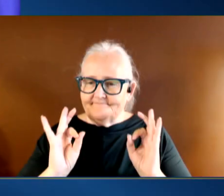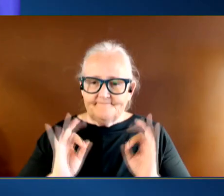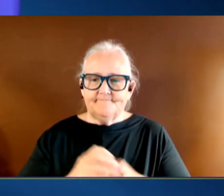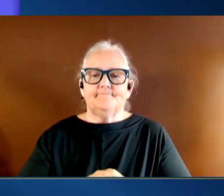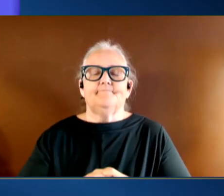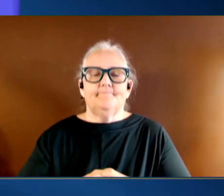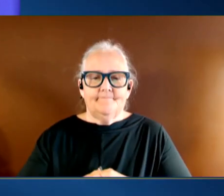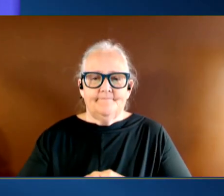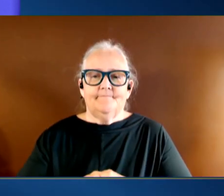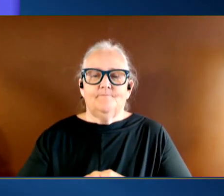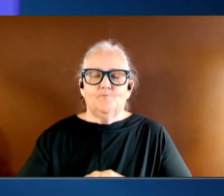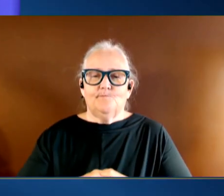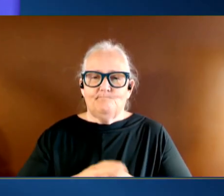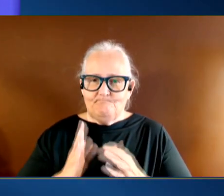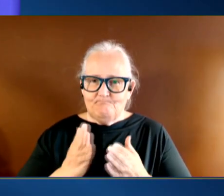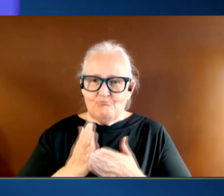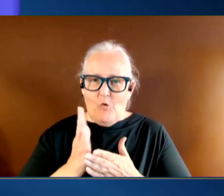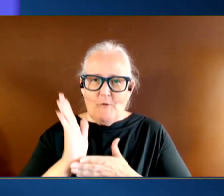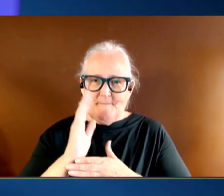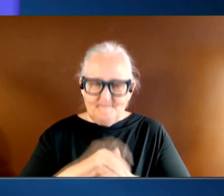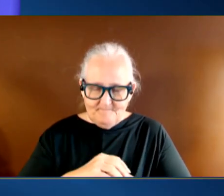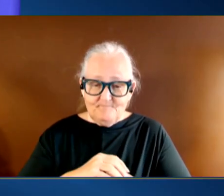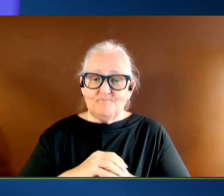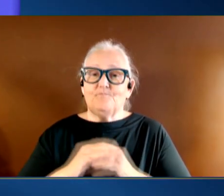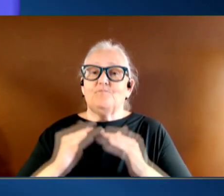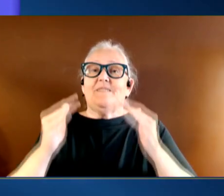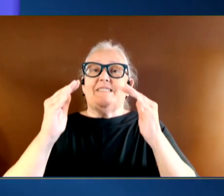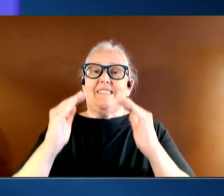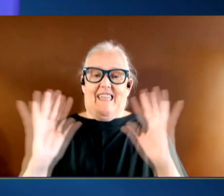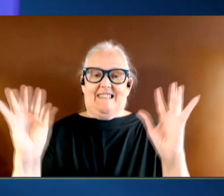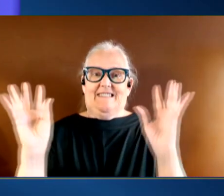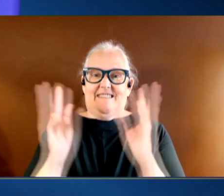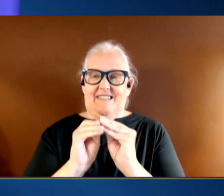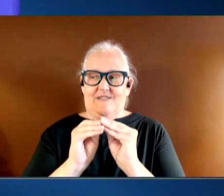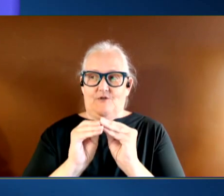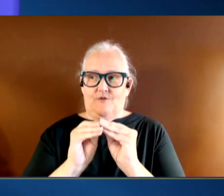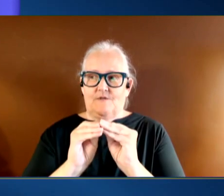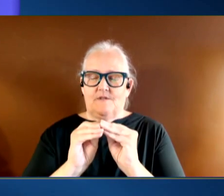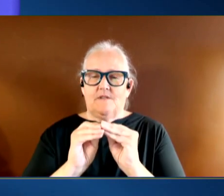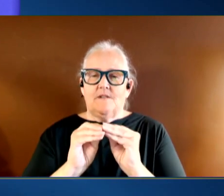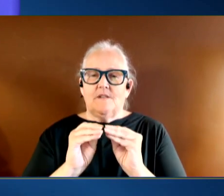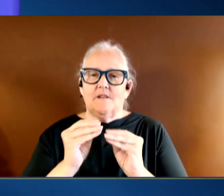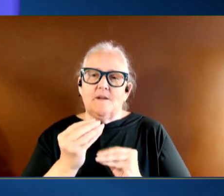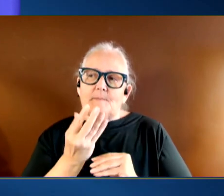All right. Everyone, our next session today is an intimate fireside chat on the topic